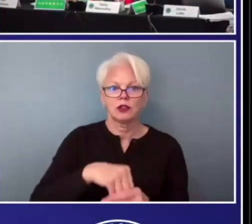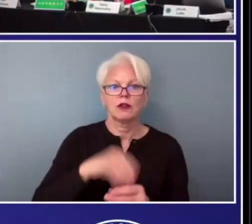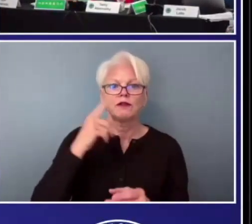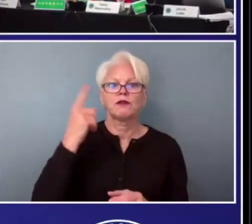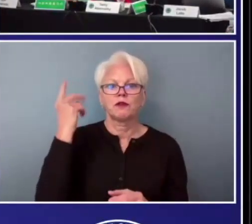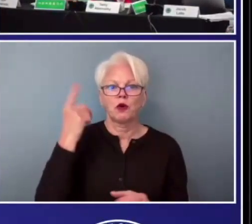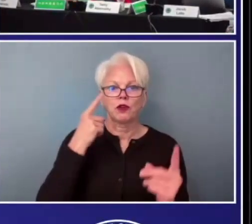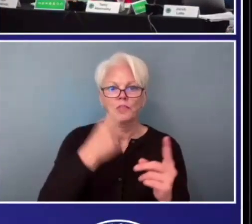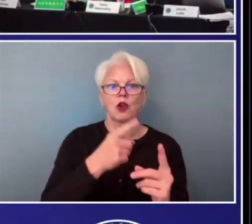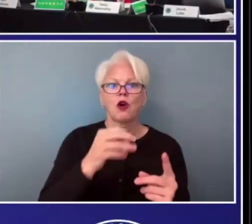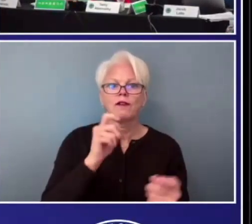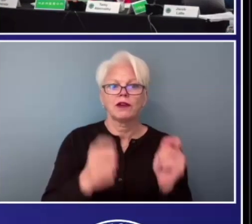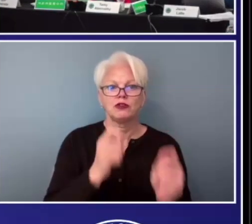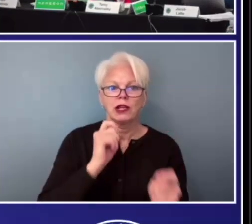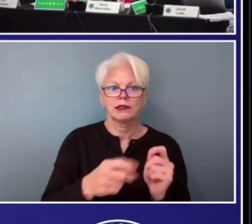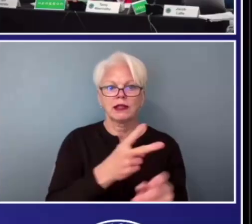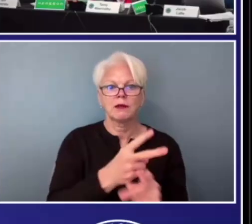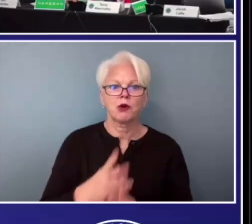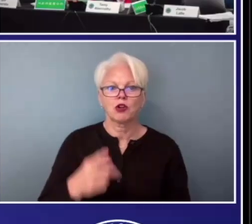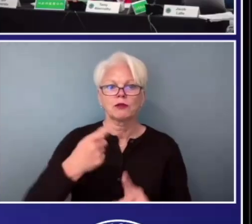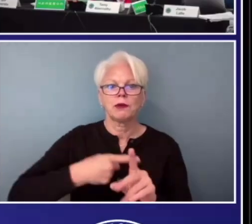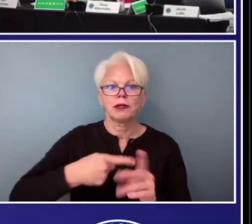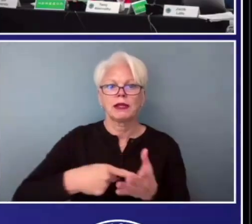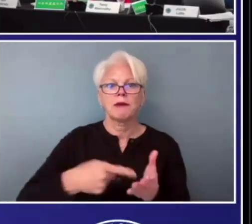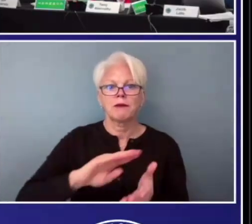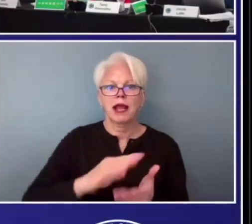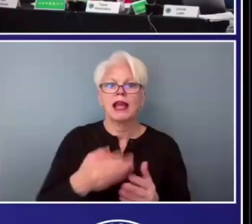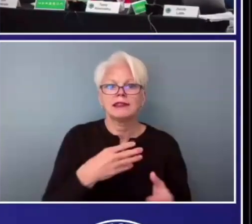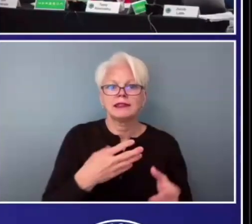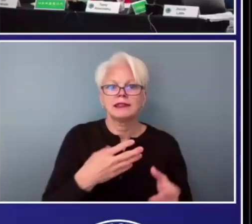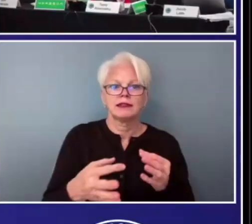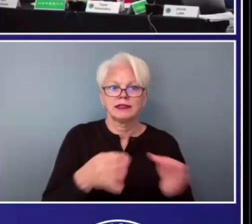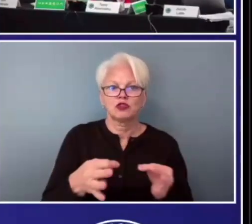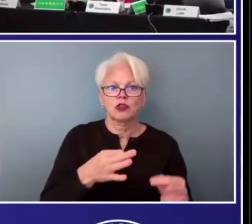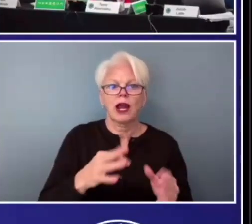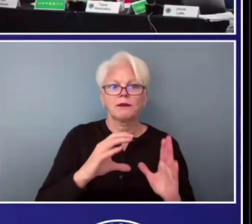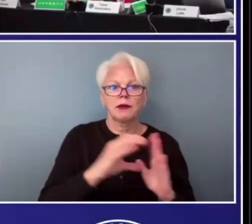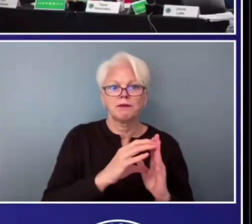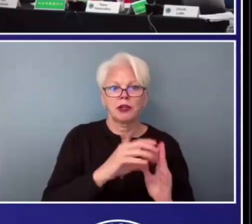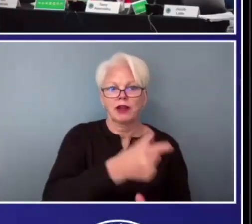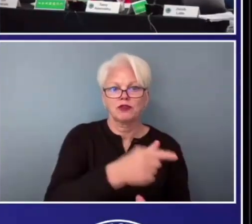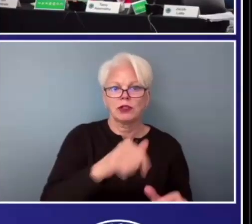described in paragraph -- subparagraph (g) of this section, if the spouse is income is included in the calculation of the borrower's monthly